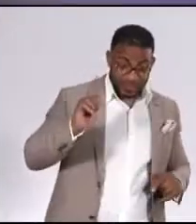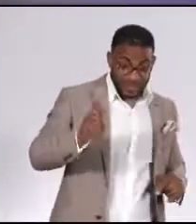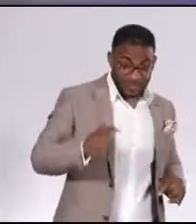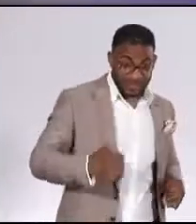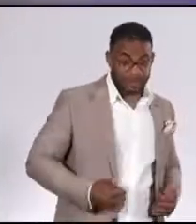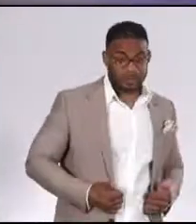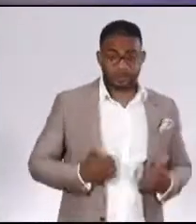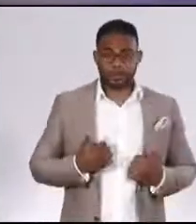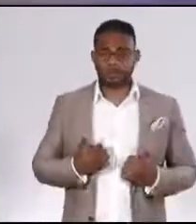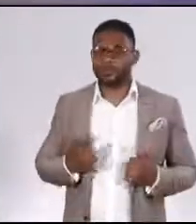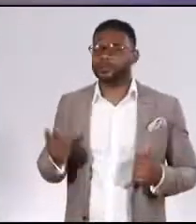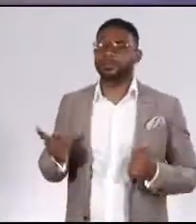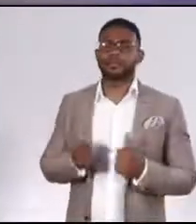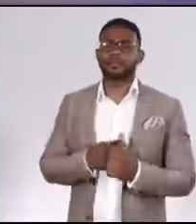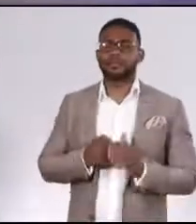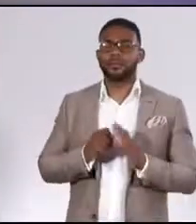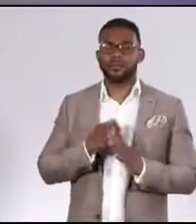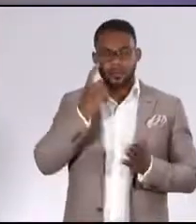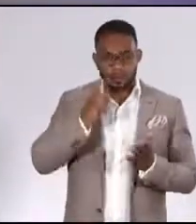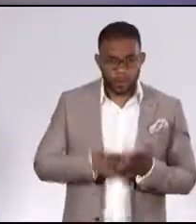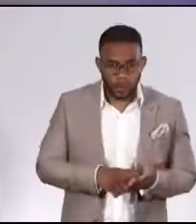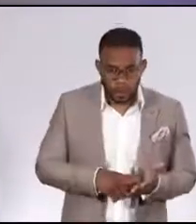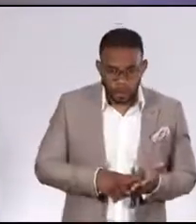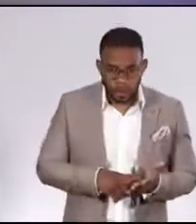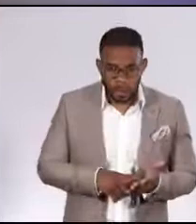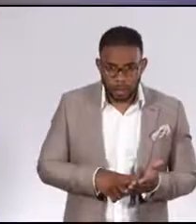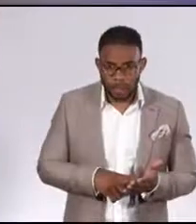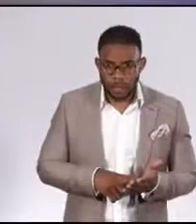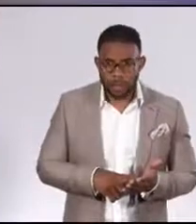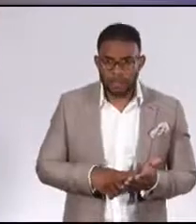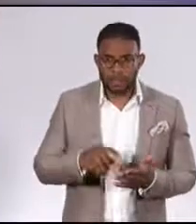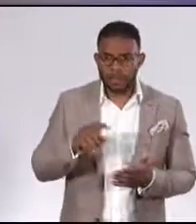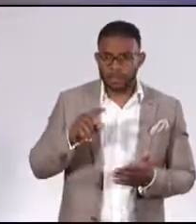The first symptom I noticed was tinnitus or ringing in my ears,